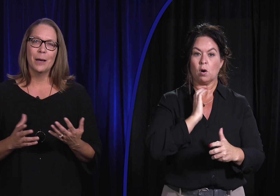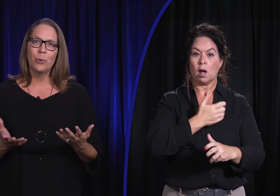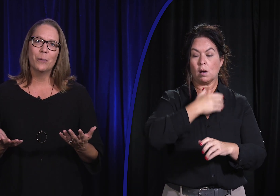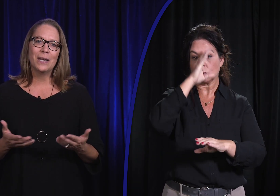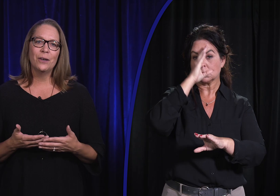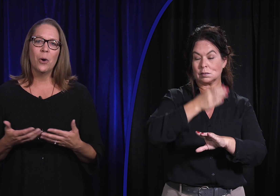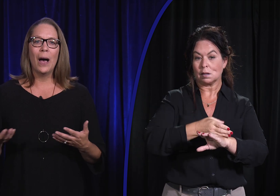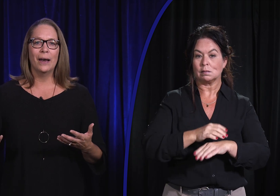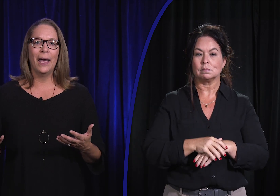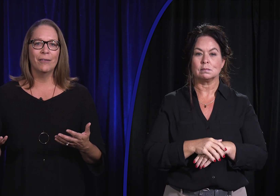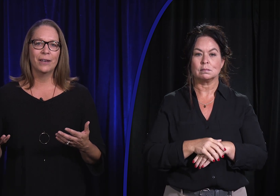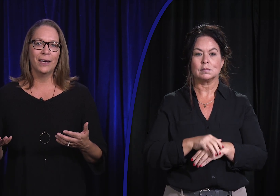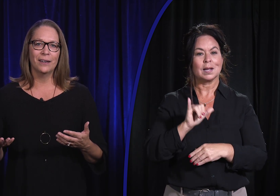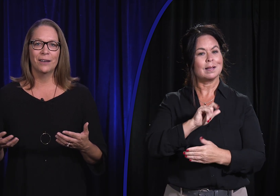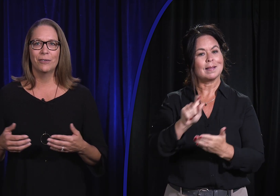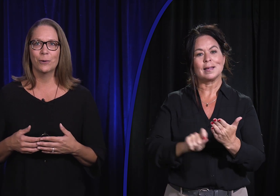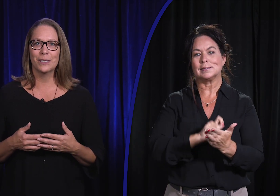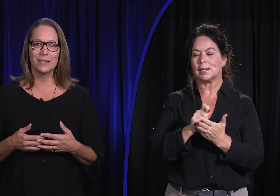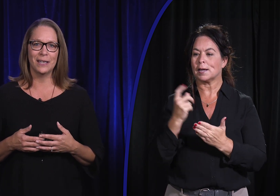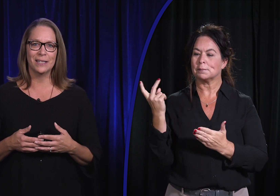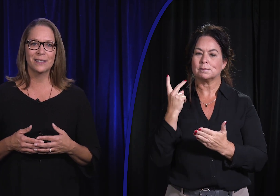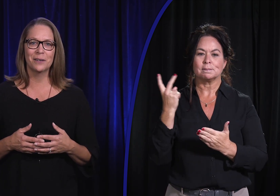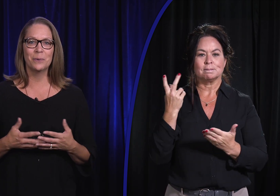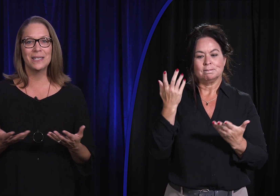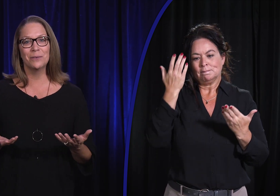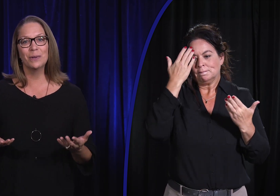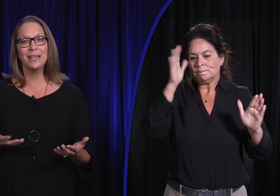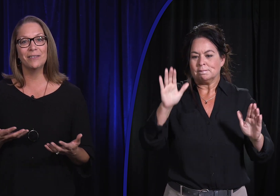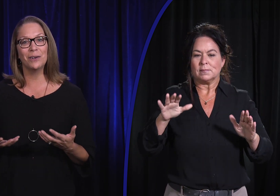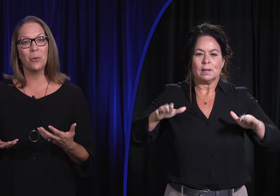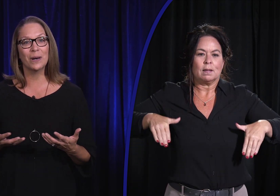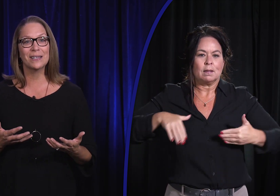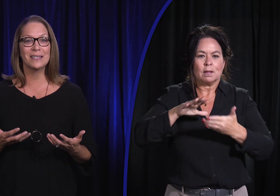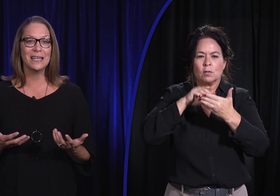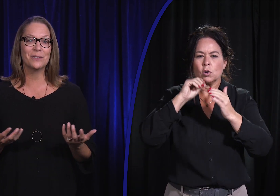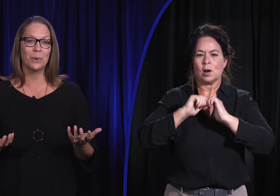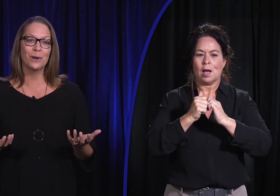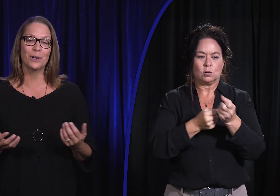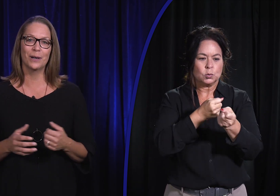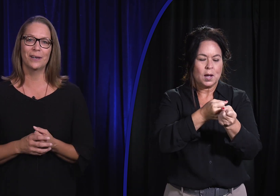At that point we didn't know how to advocate for his needs, we didn't really even know what his needs were.